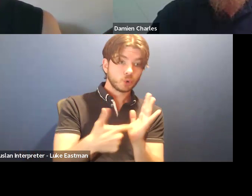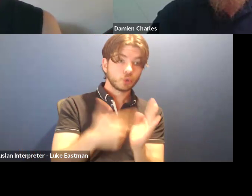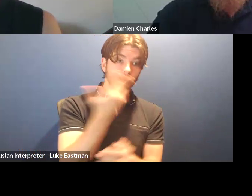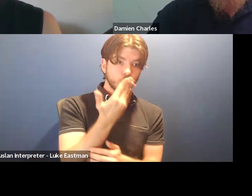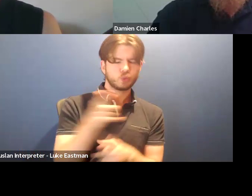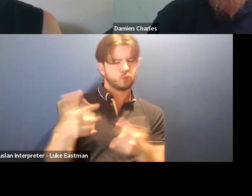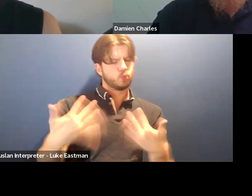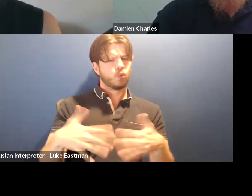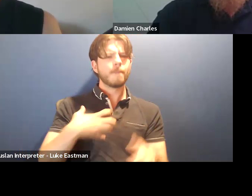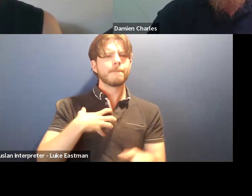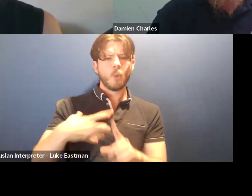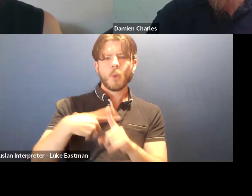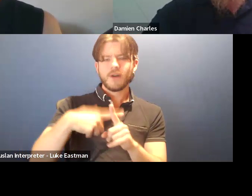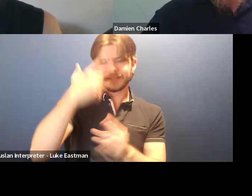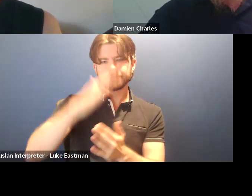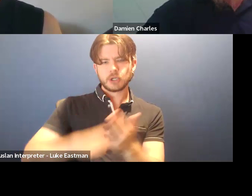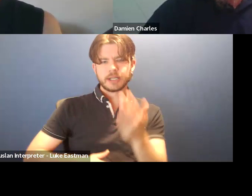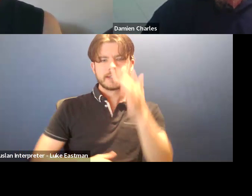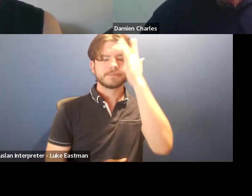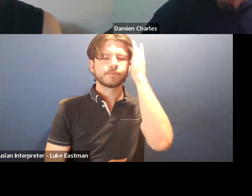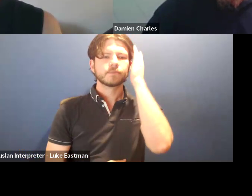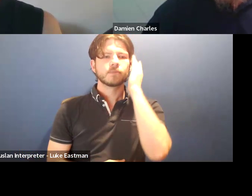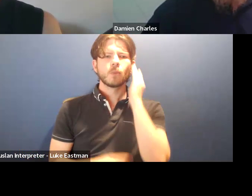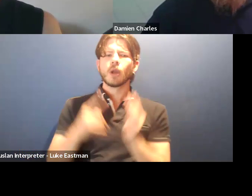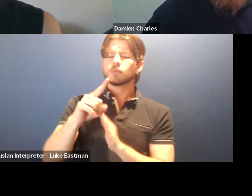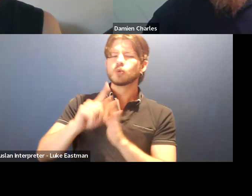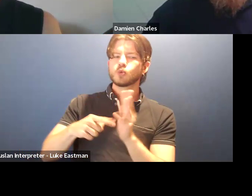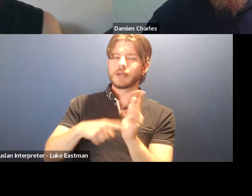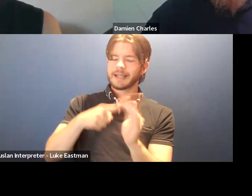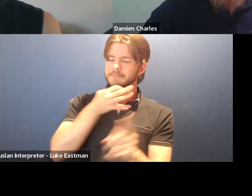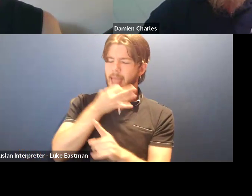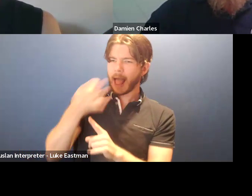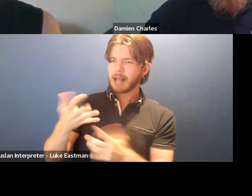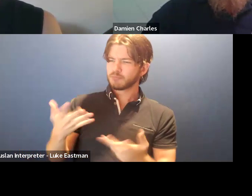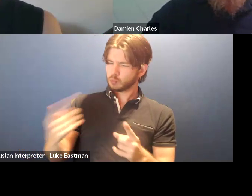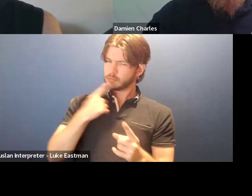process of tailoring? Like was it a